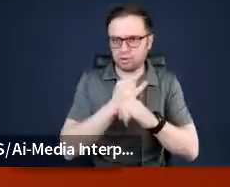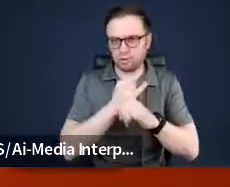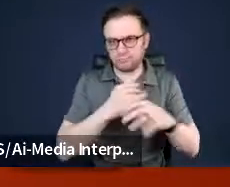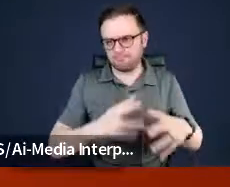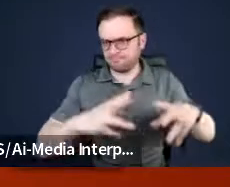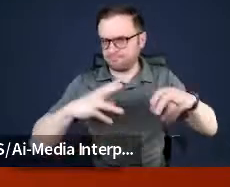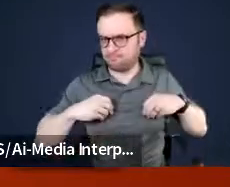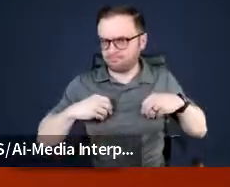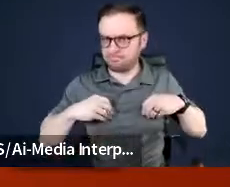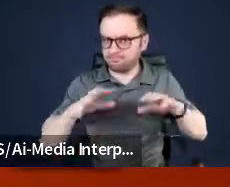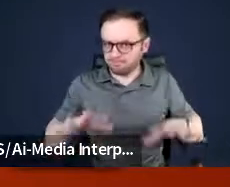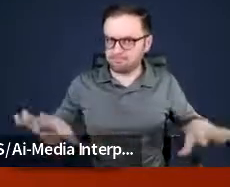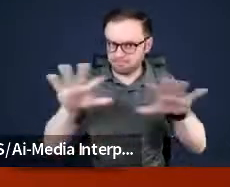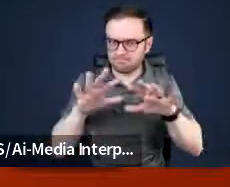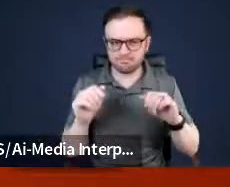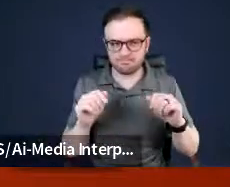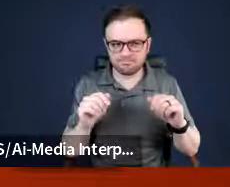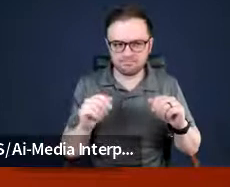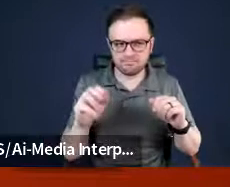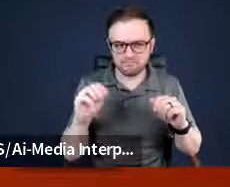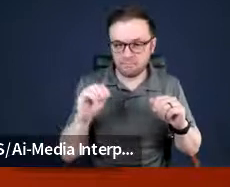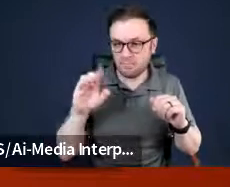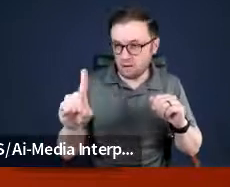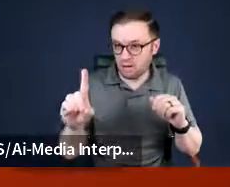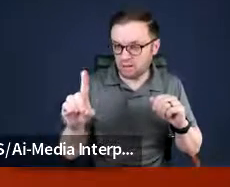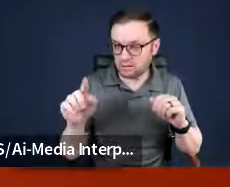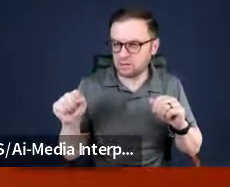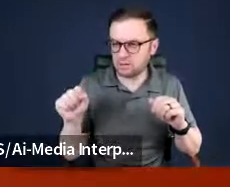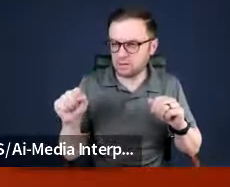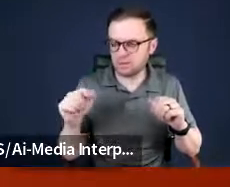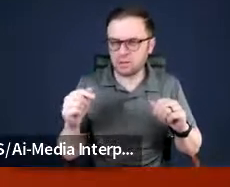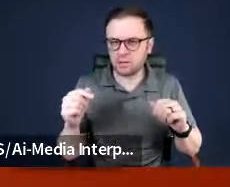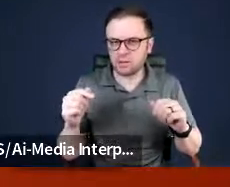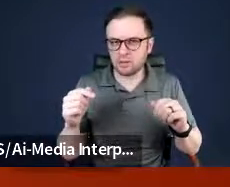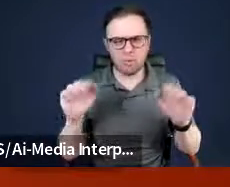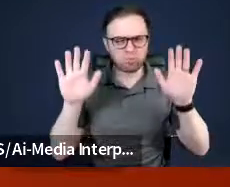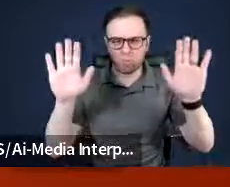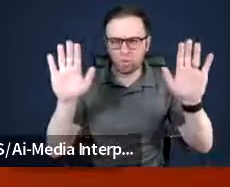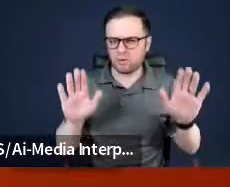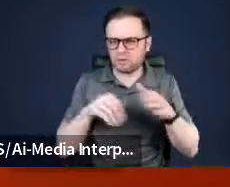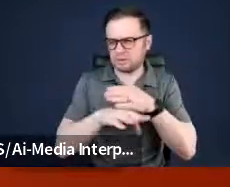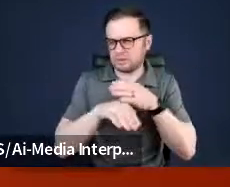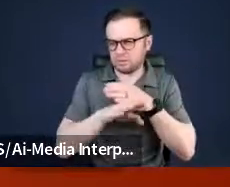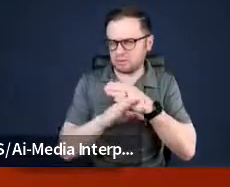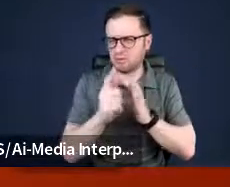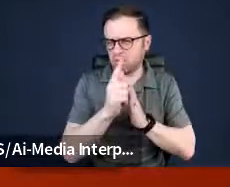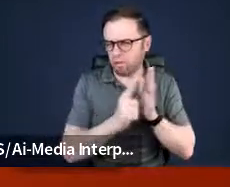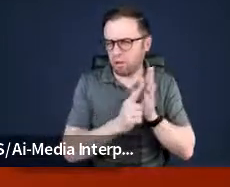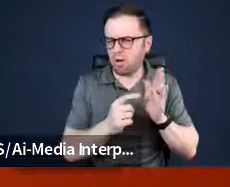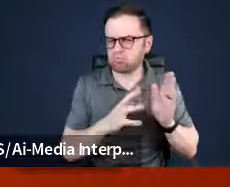Which these standards are ISO standards, these are internationally recognized across the planet.